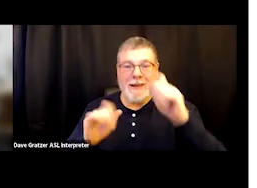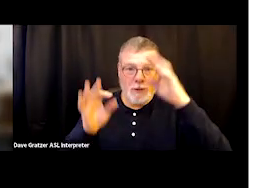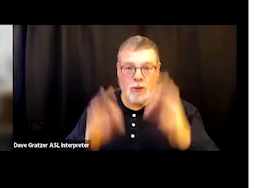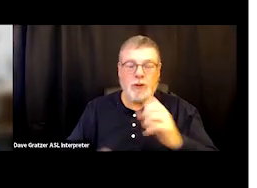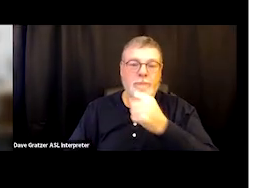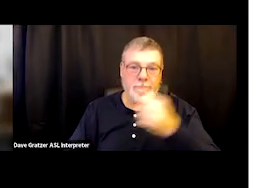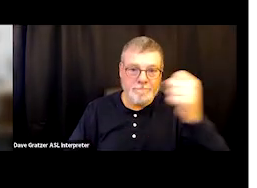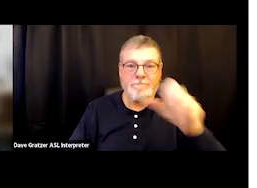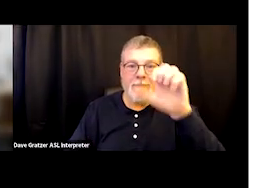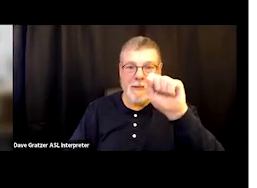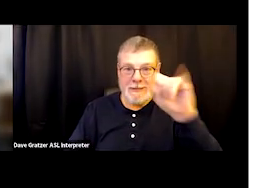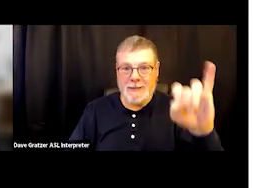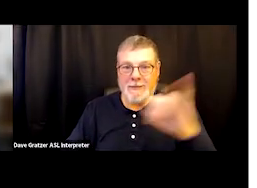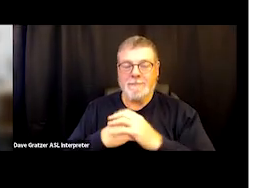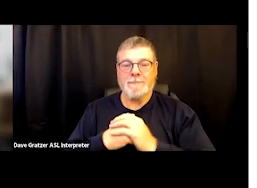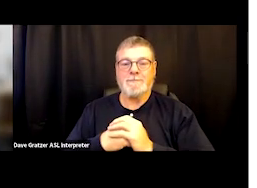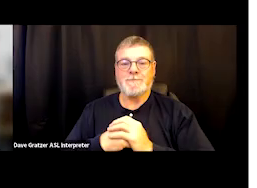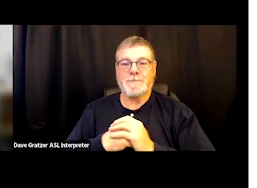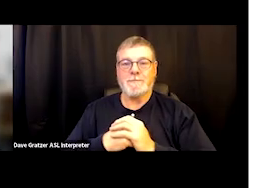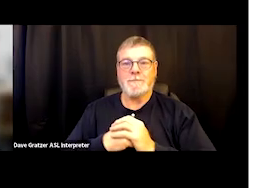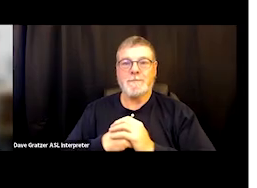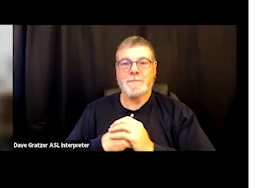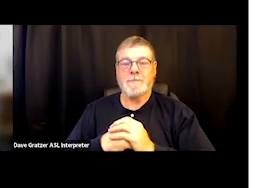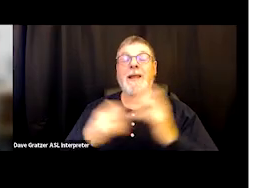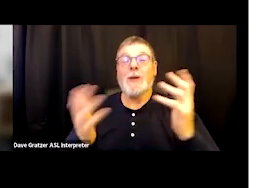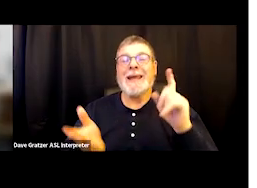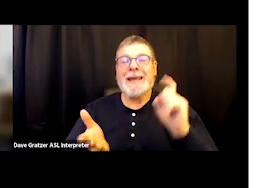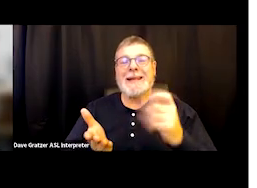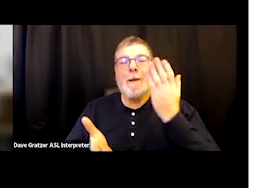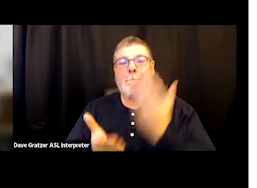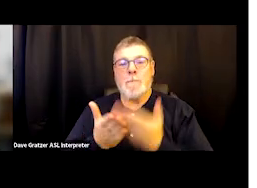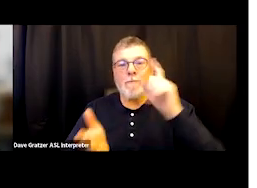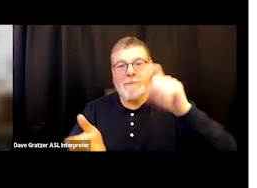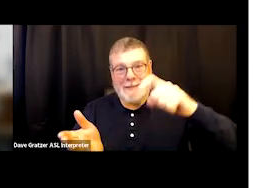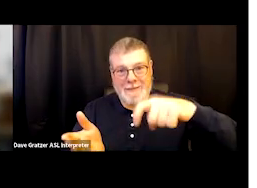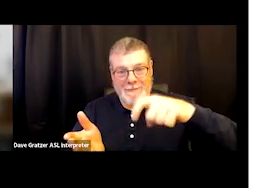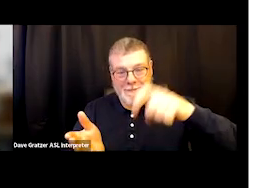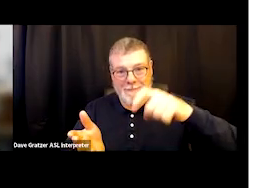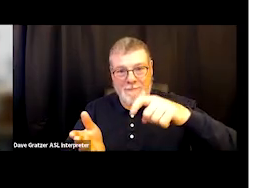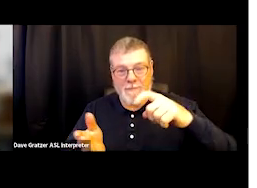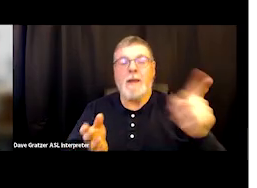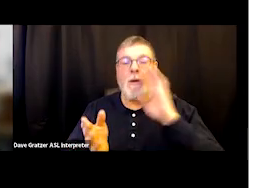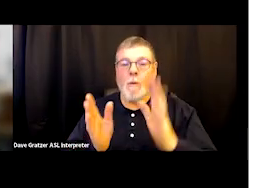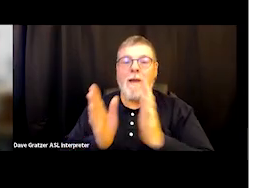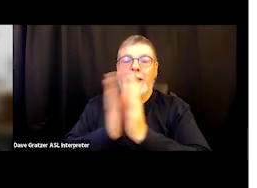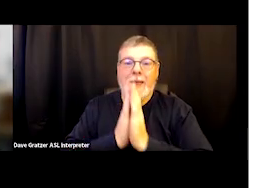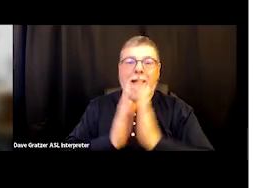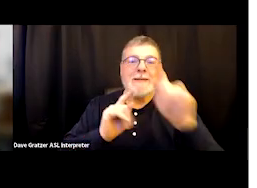whether they're eligible for SSI or not. We need to show the need. So they're going to ask questions about the applicant's income,